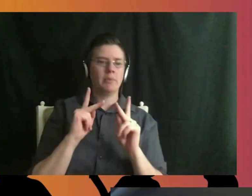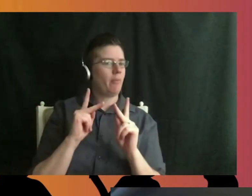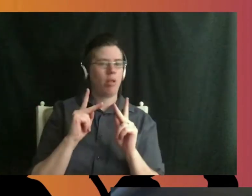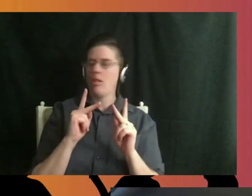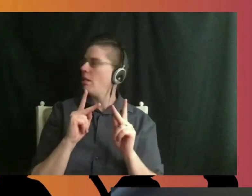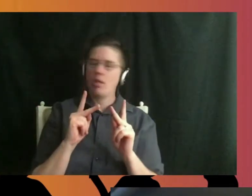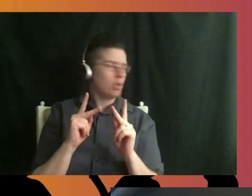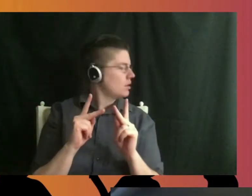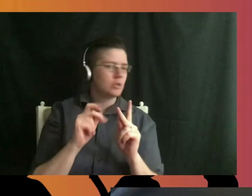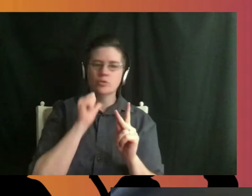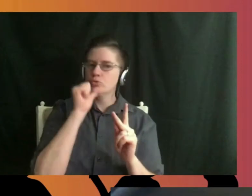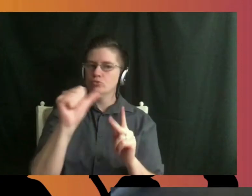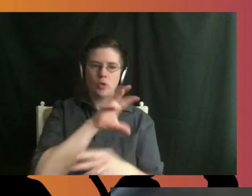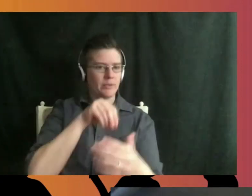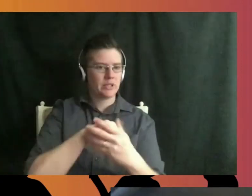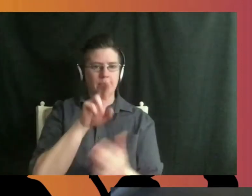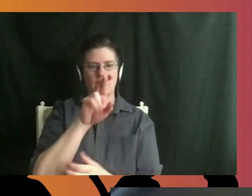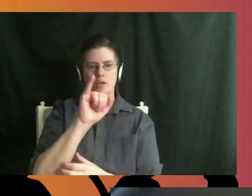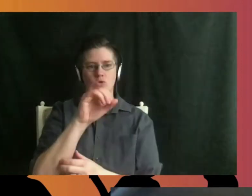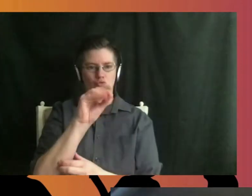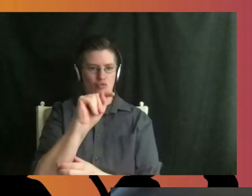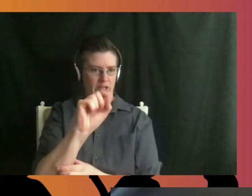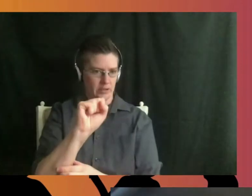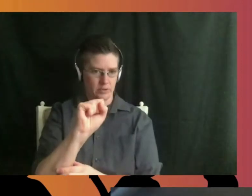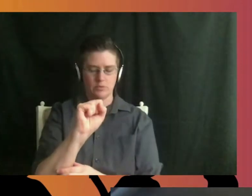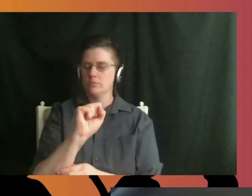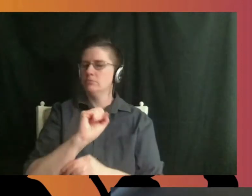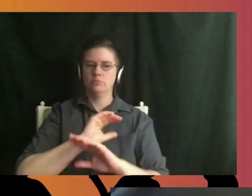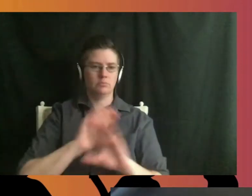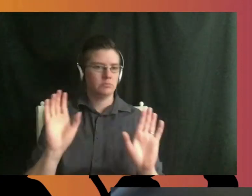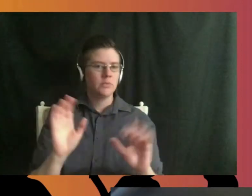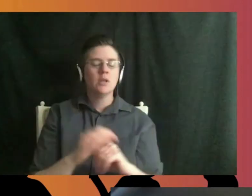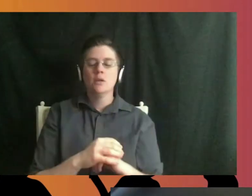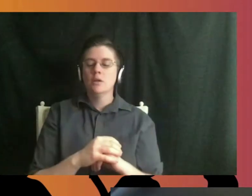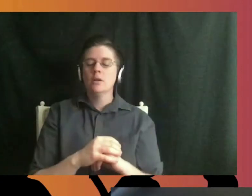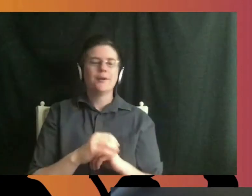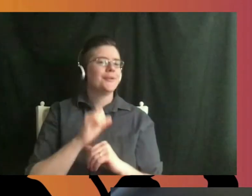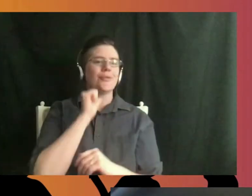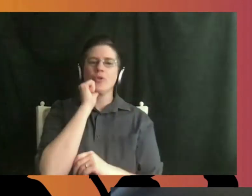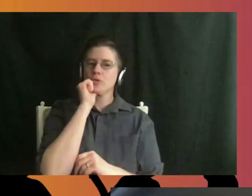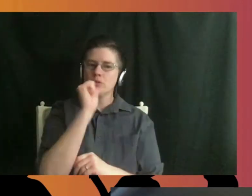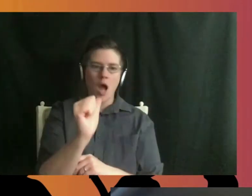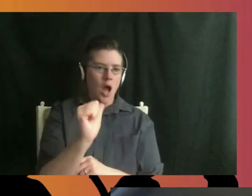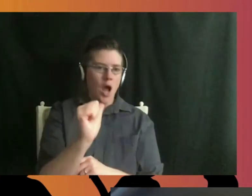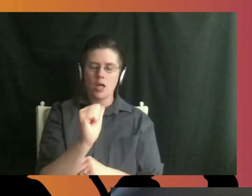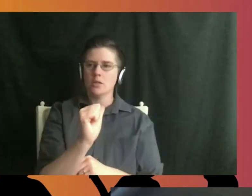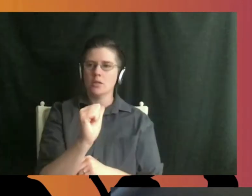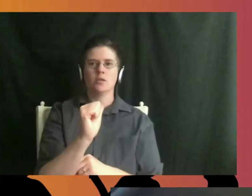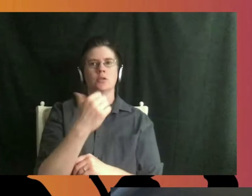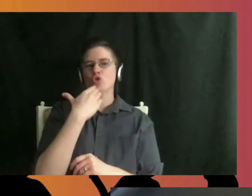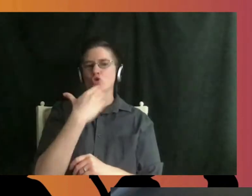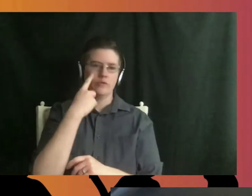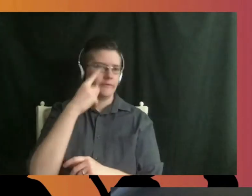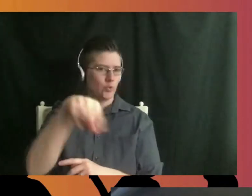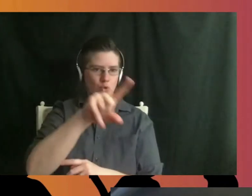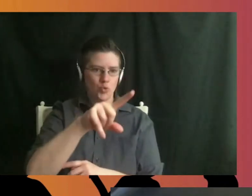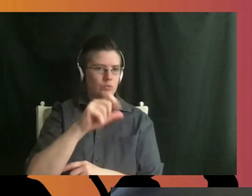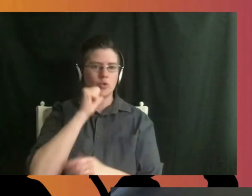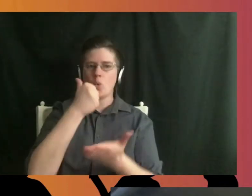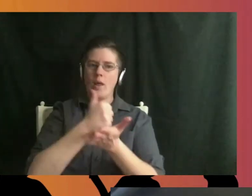are not um productive for you all because we want to make sure that you all make it home every night